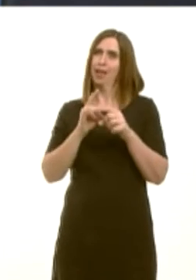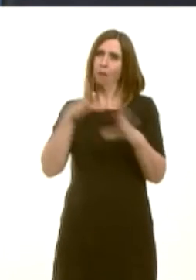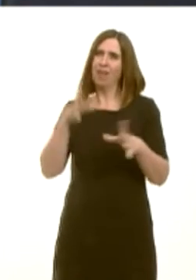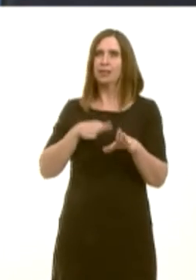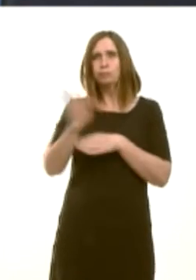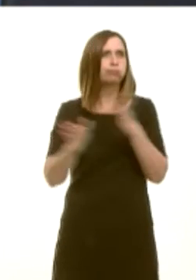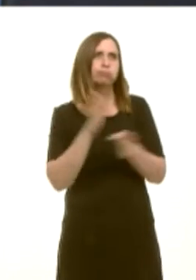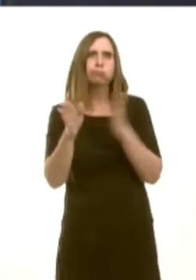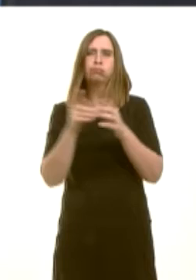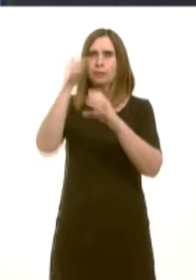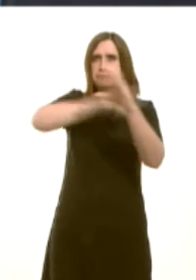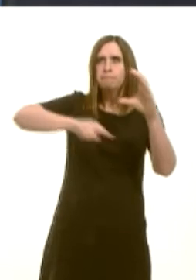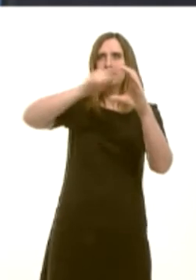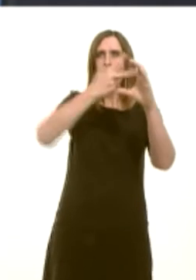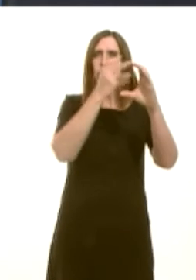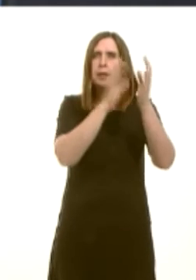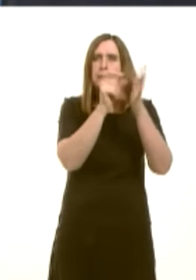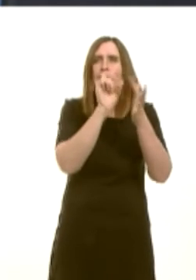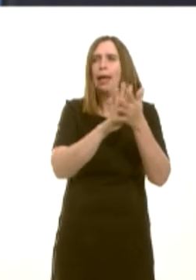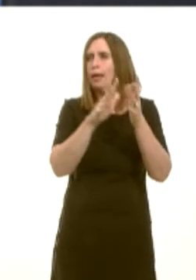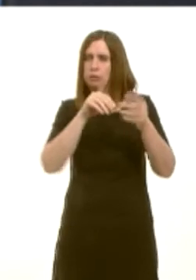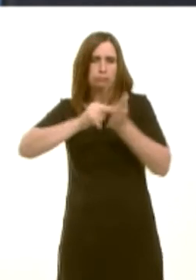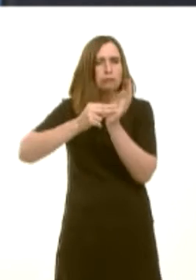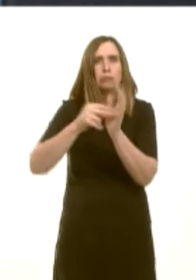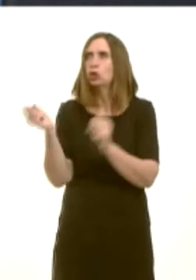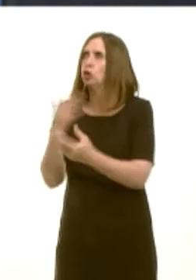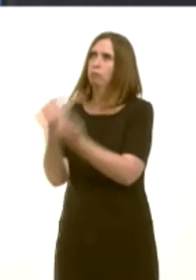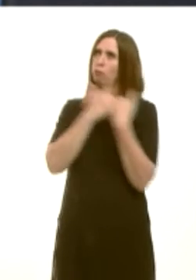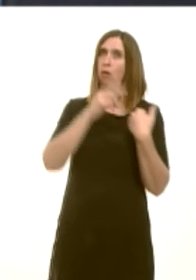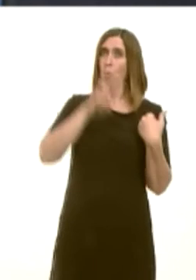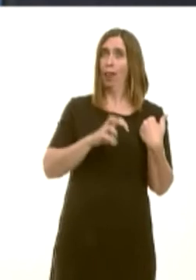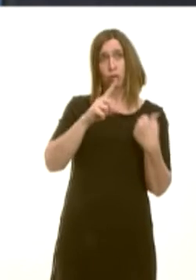but not drink driving. Would you agree to put pressure on the UK Government to lower